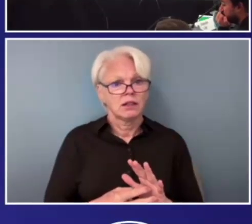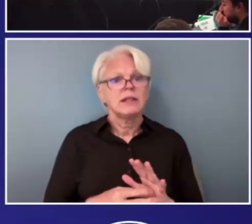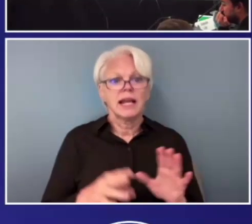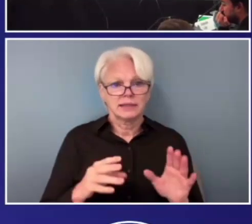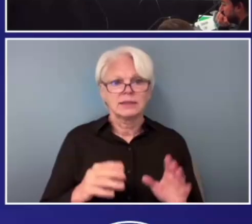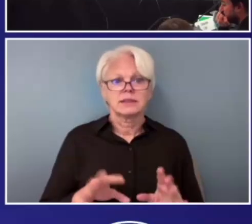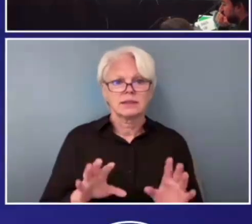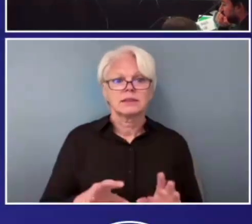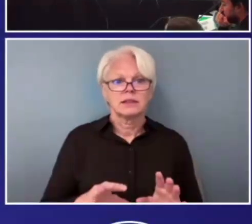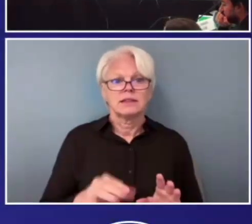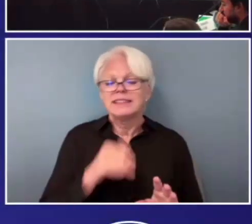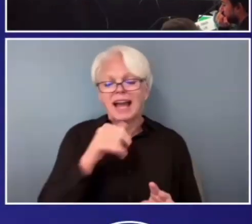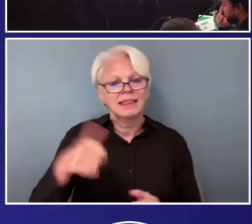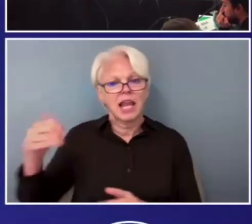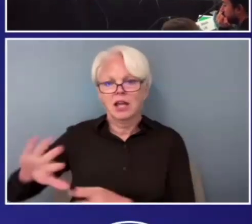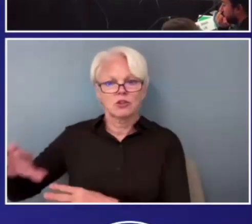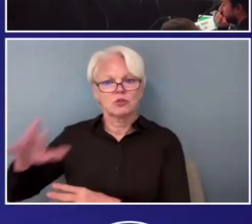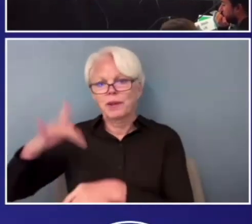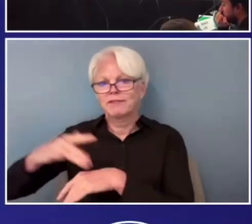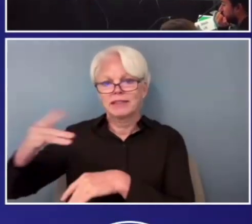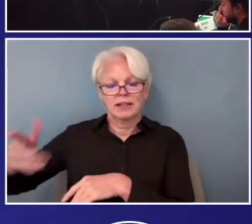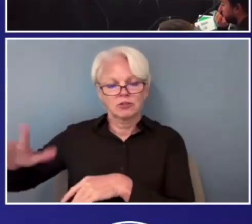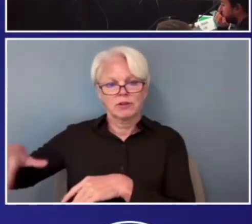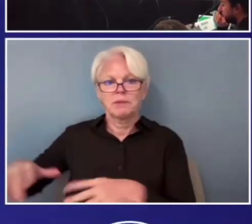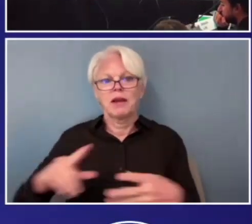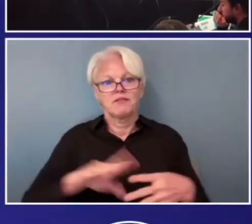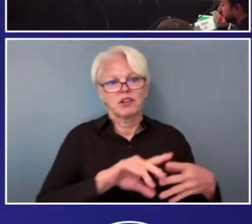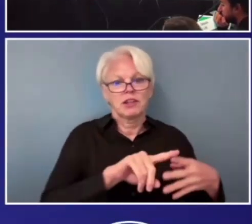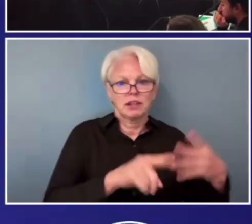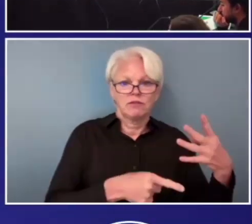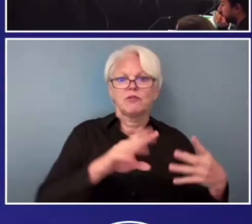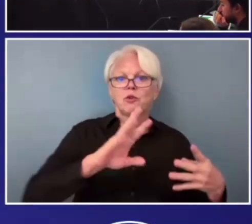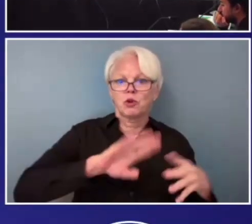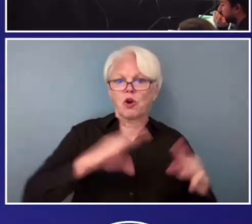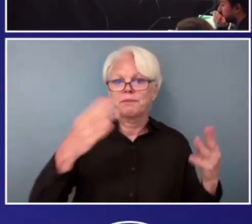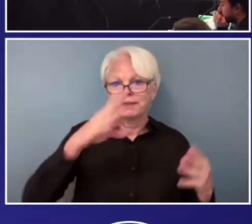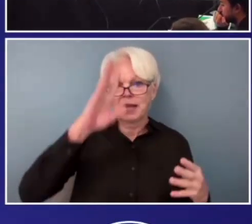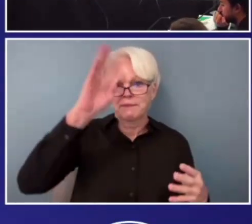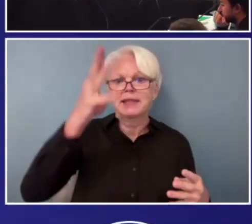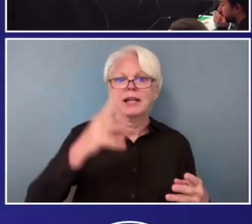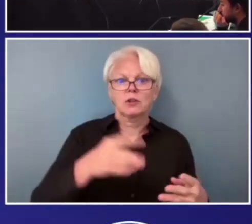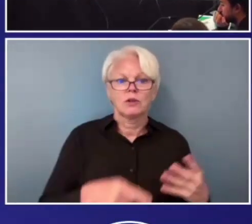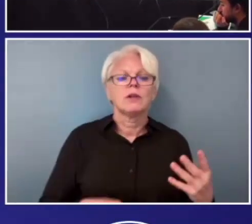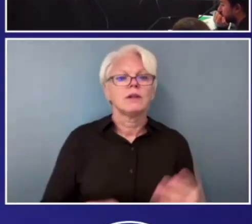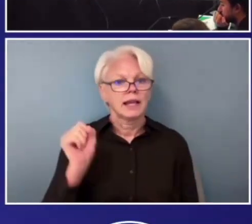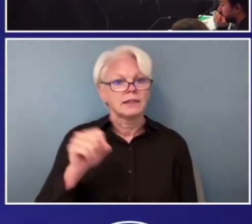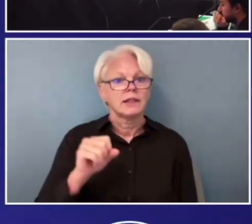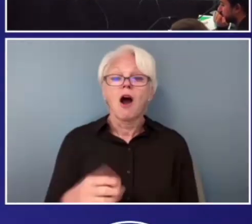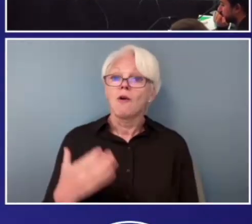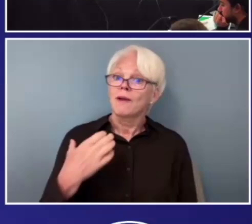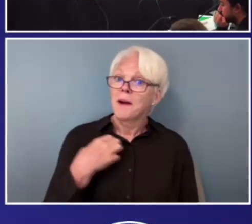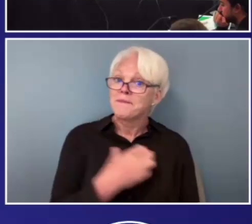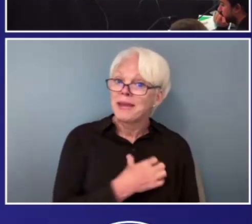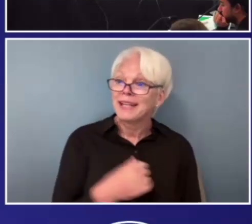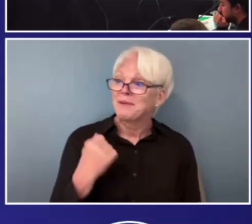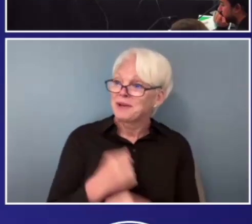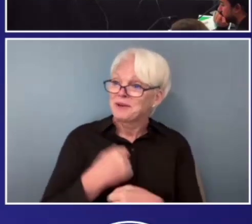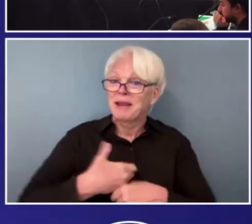Yes. Not the other ones. We haven't gotten to those yet. Committee, we are making such progress today. Well done.